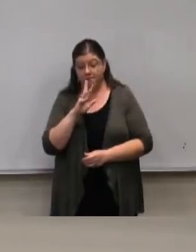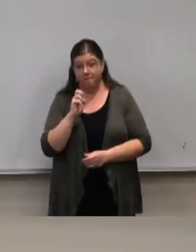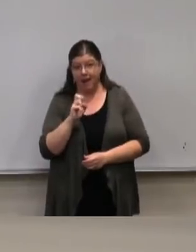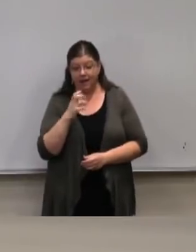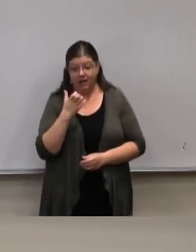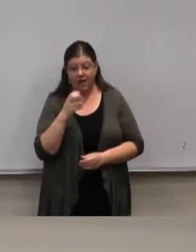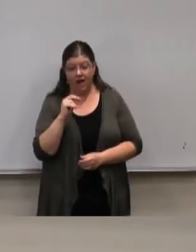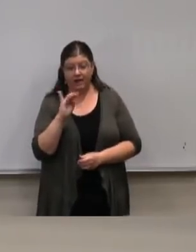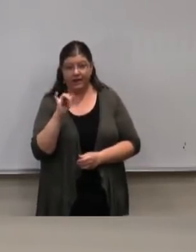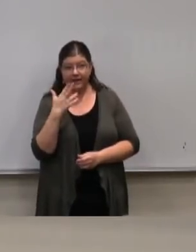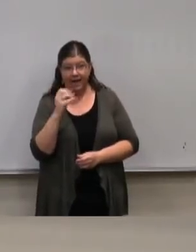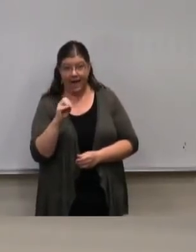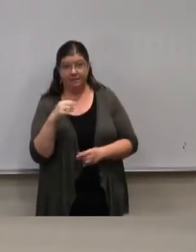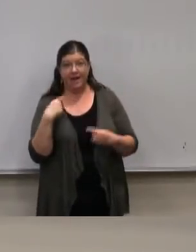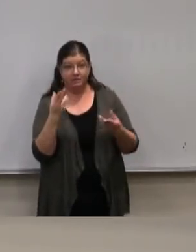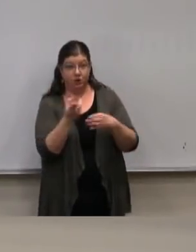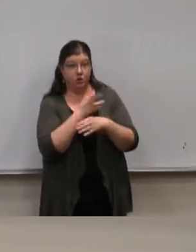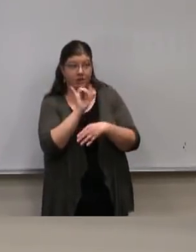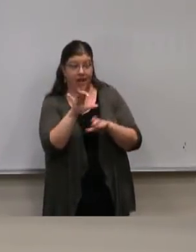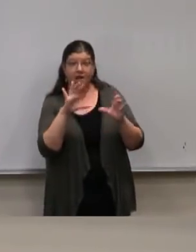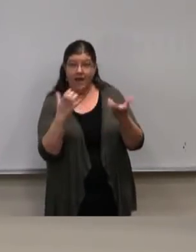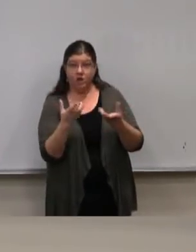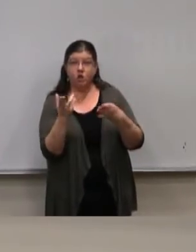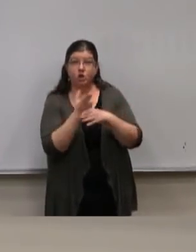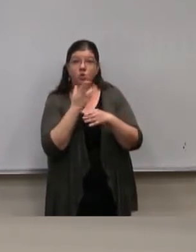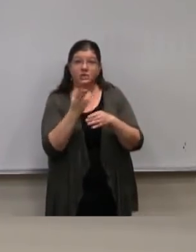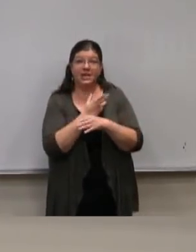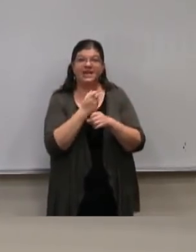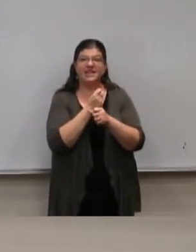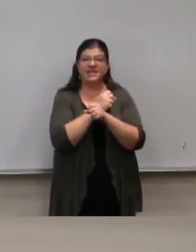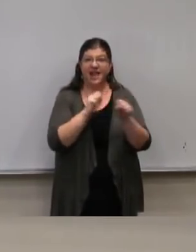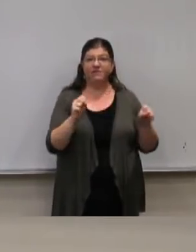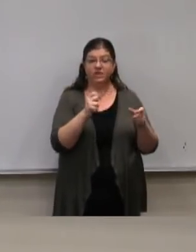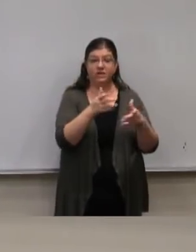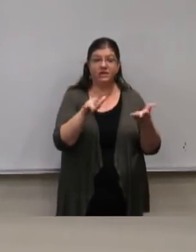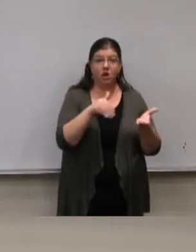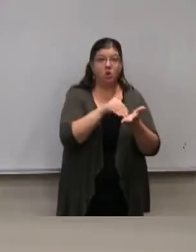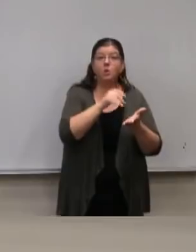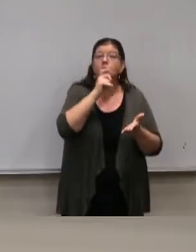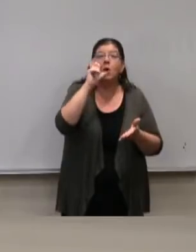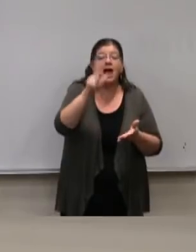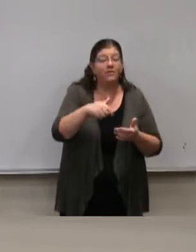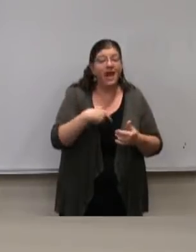We can use the Public Safety Training Center. We actually don't have to have two people in the truck at the same time. It's gonna be kind of cool.